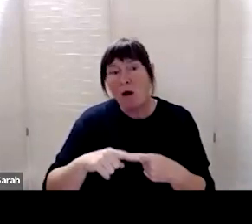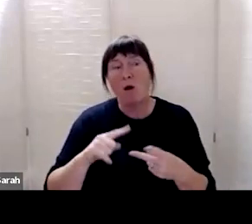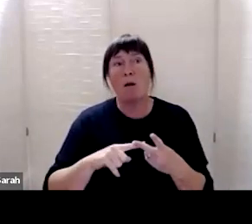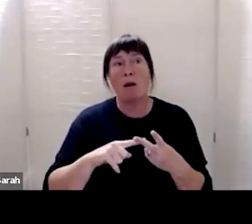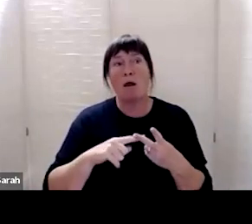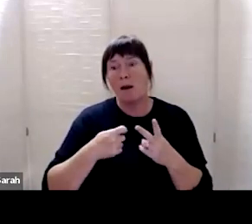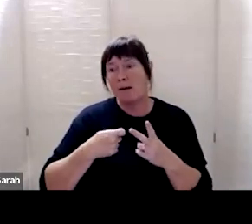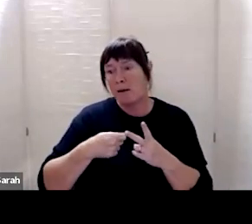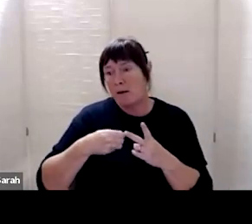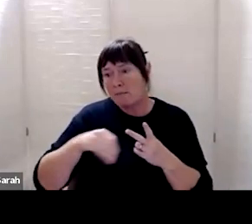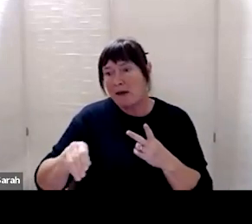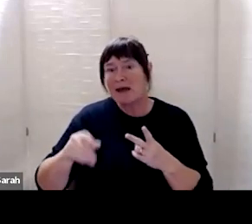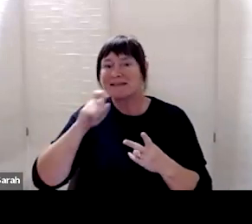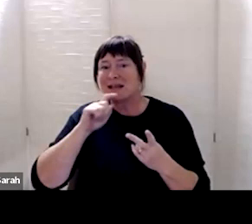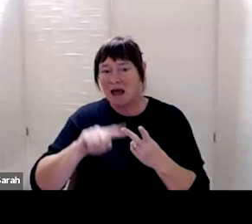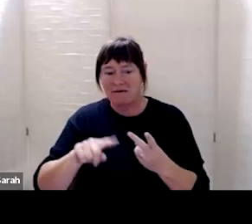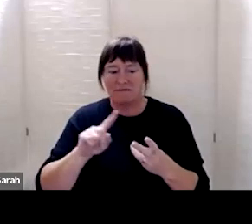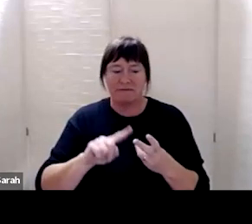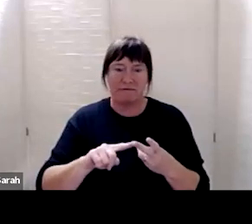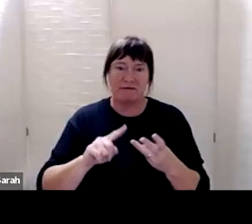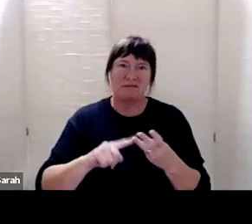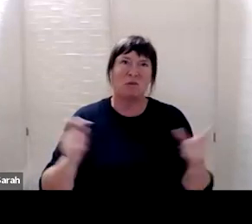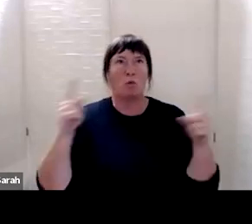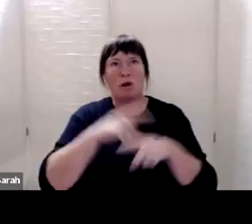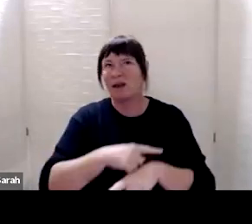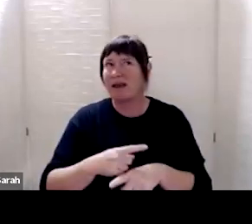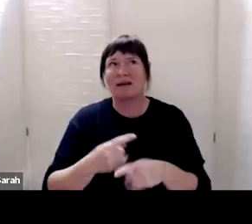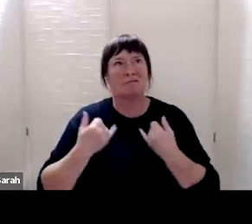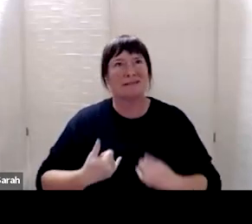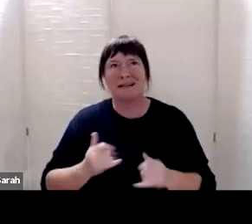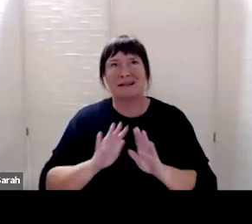deducting ACC levels, calculating sick leave and holiday pay, etc.